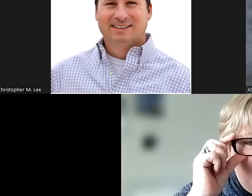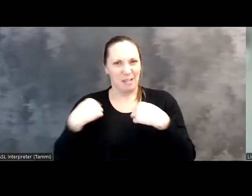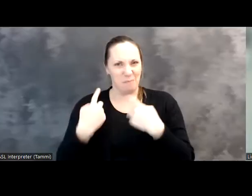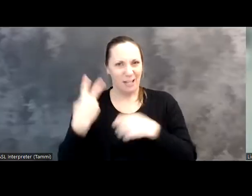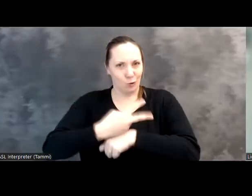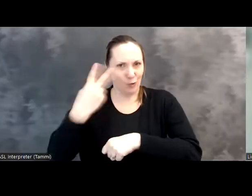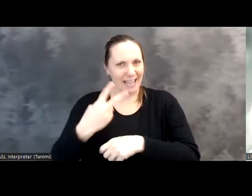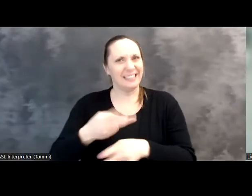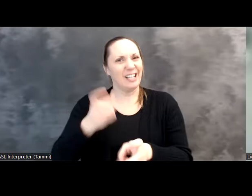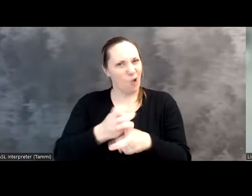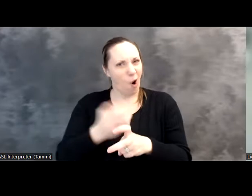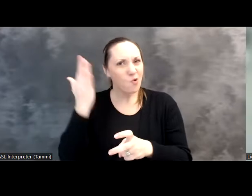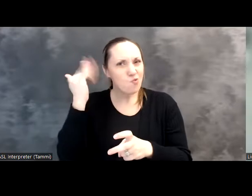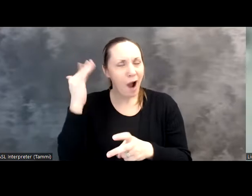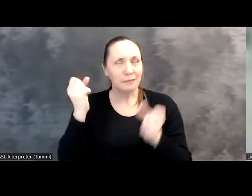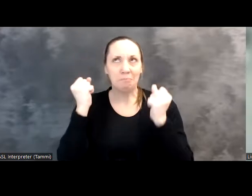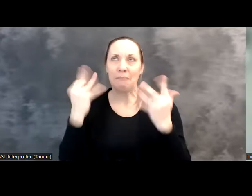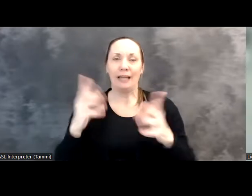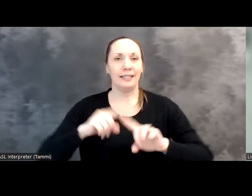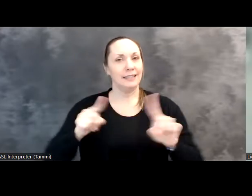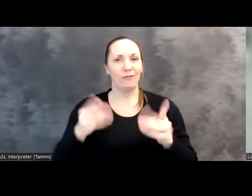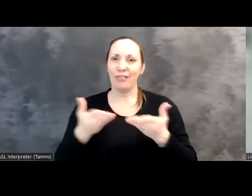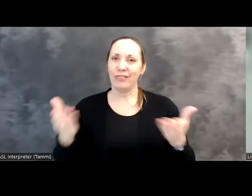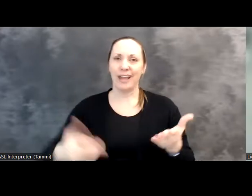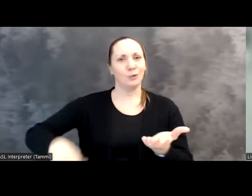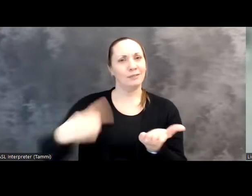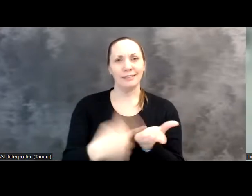I have been given a difficult task of summarizing the two